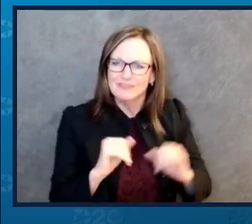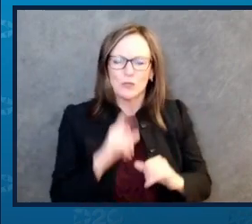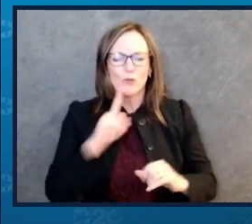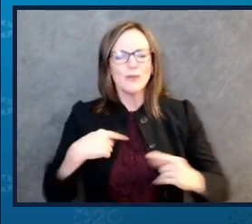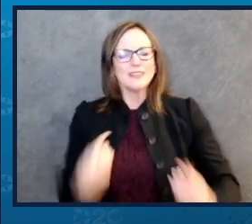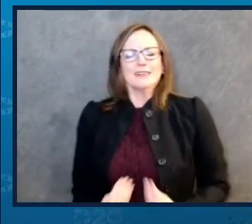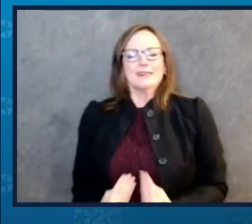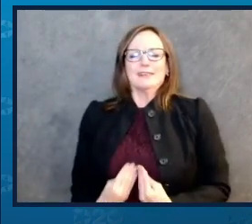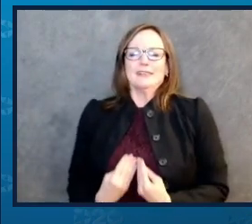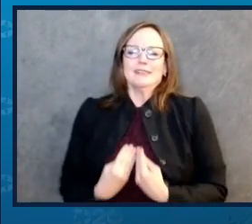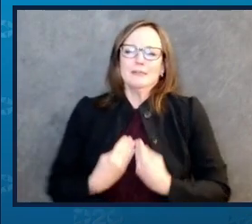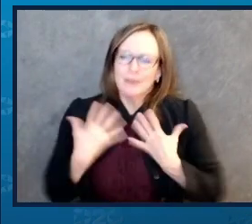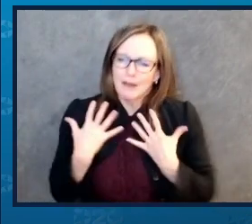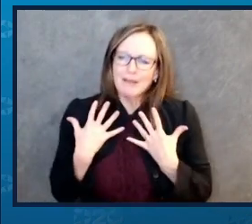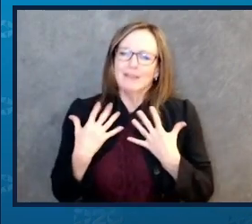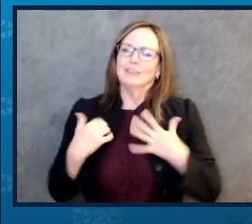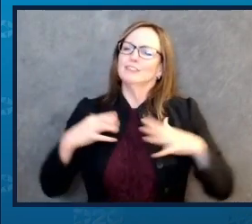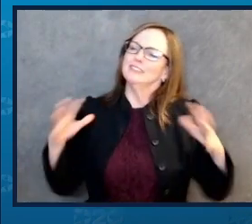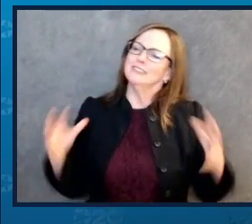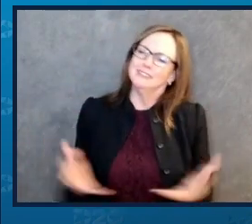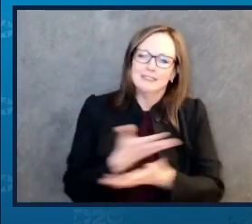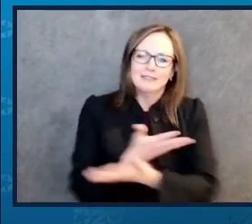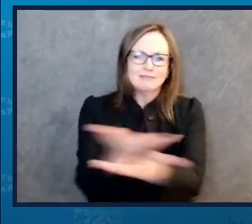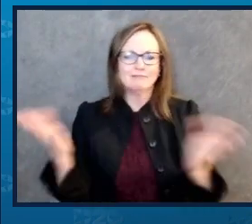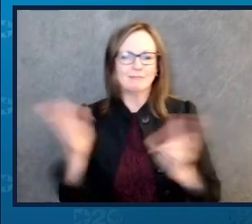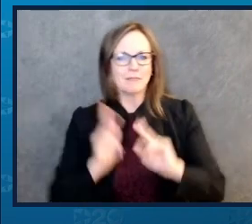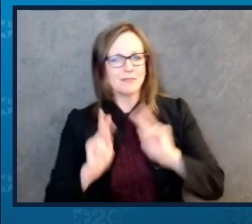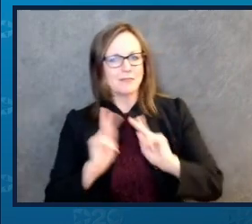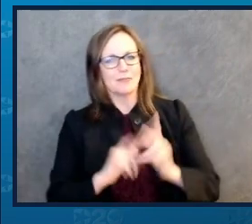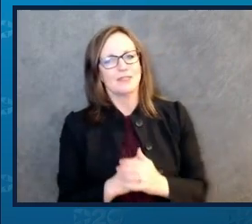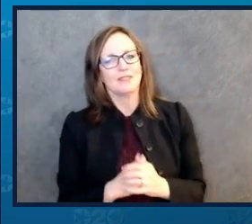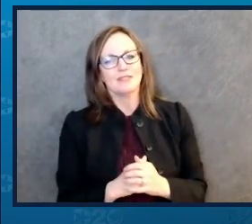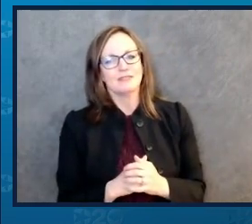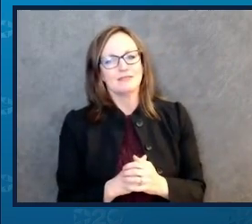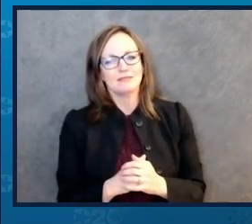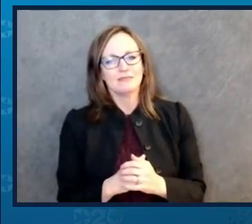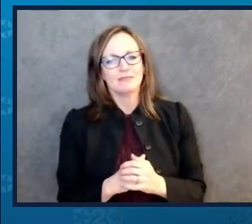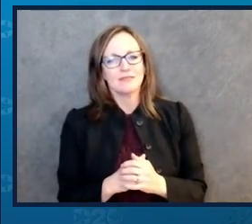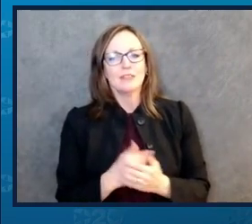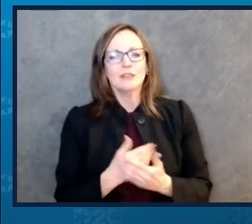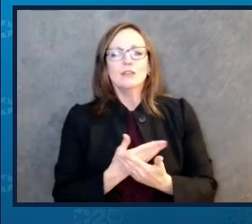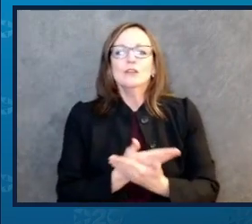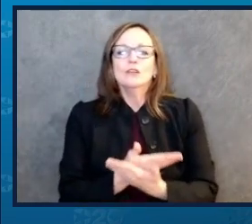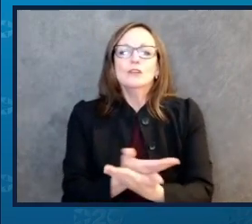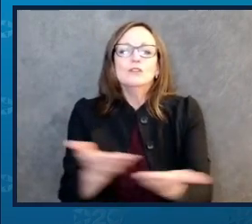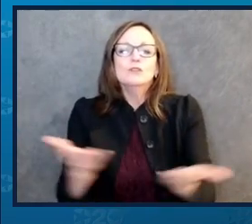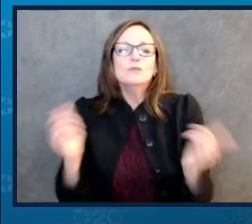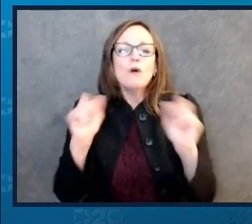GENERATION.